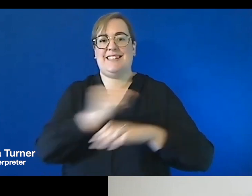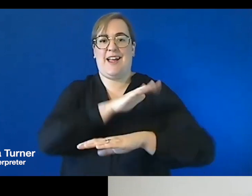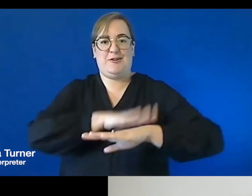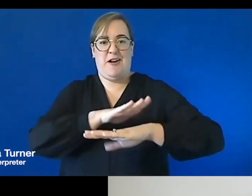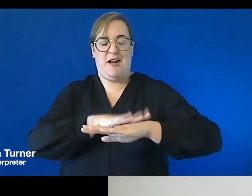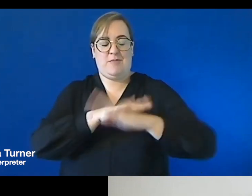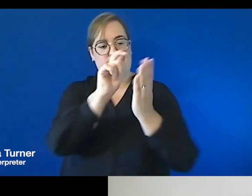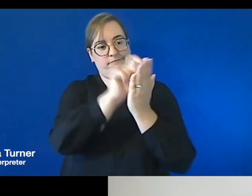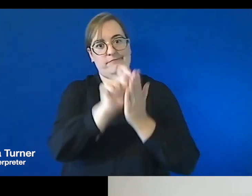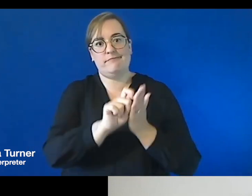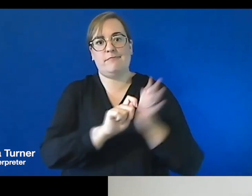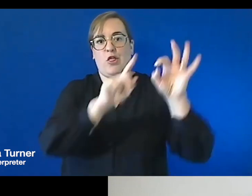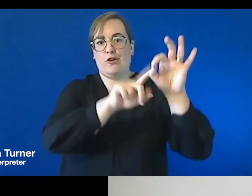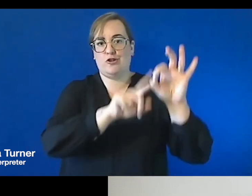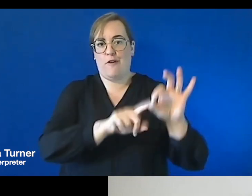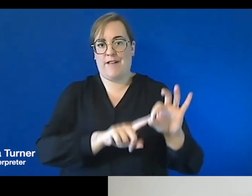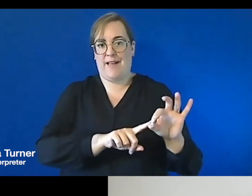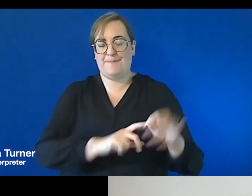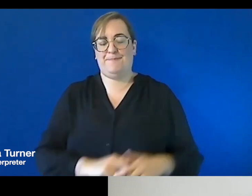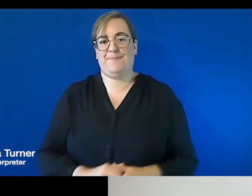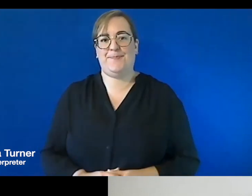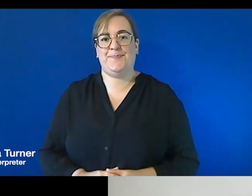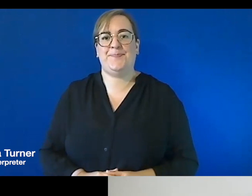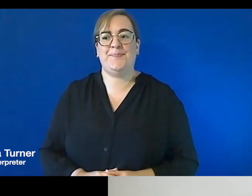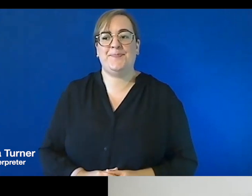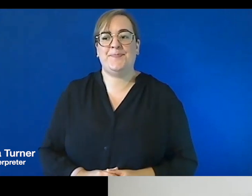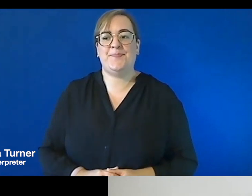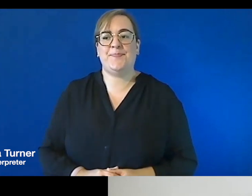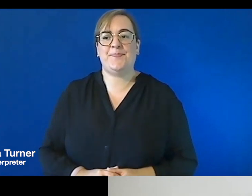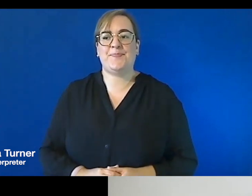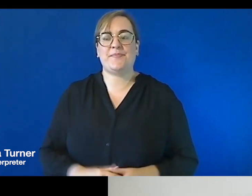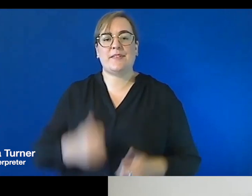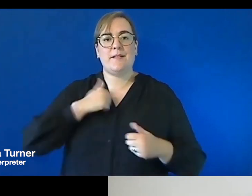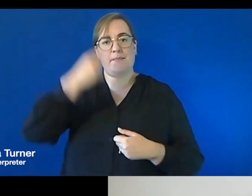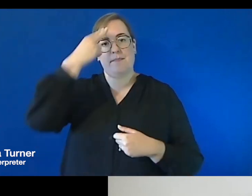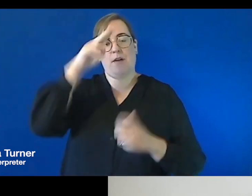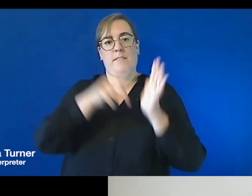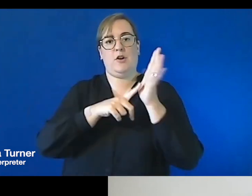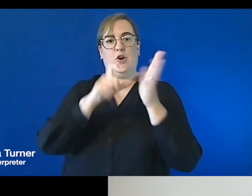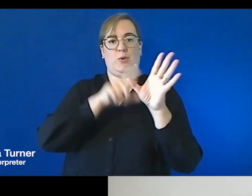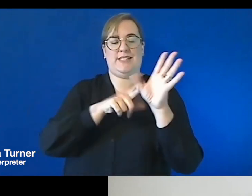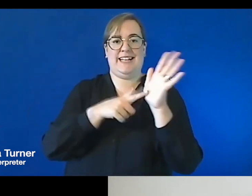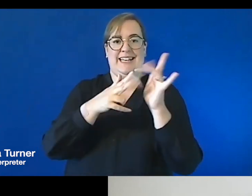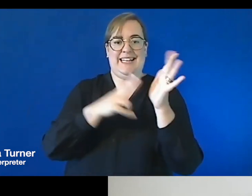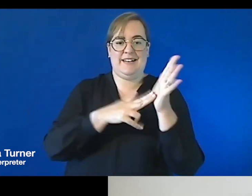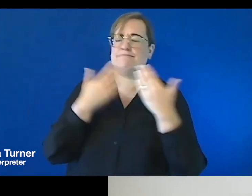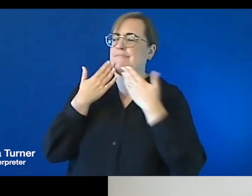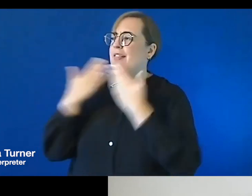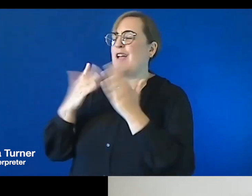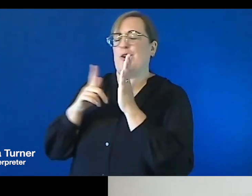that is going to be in your inbox shortly. Again my name is Lucy Lin, thank you Yonah so much for your thoughts